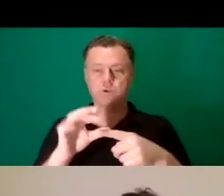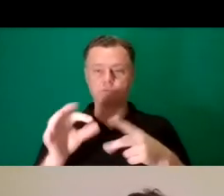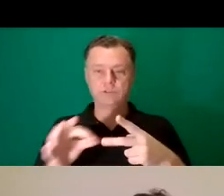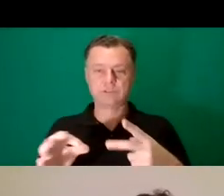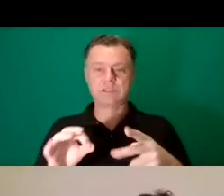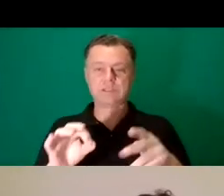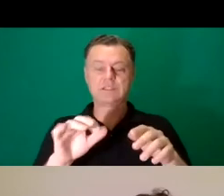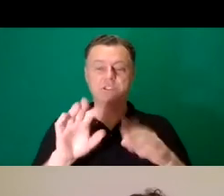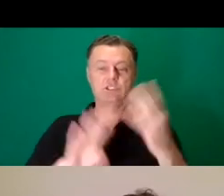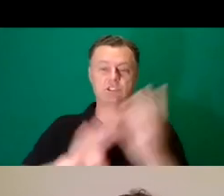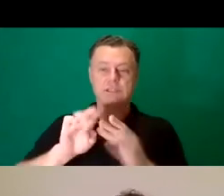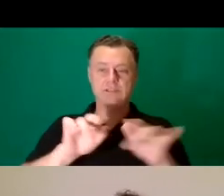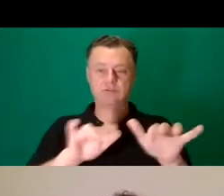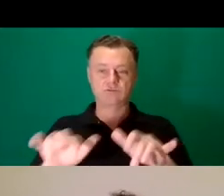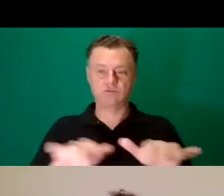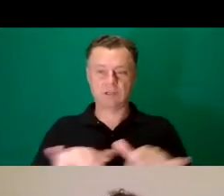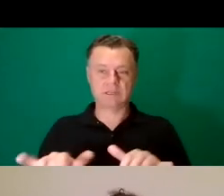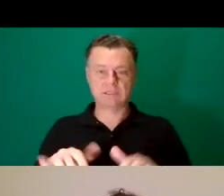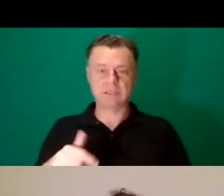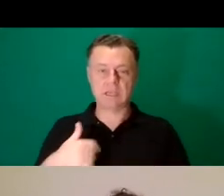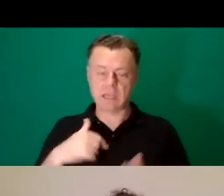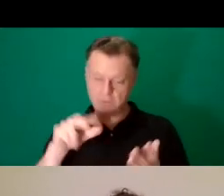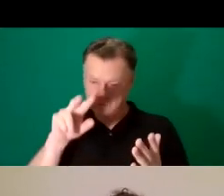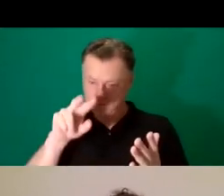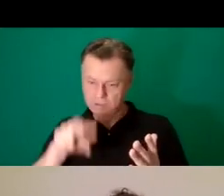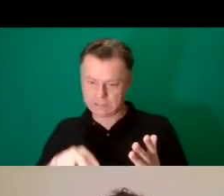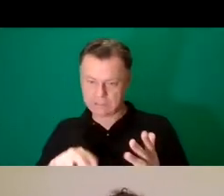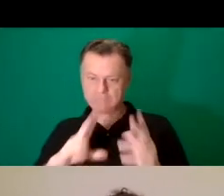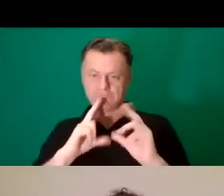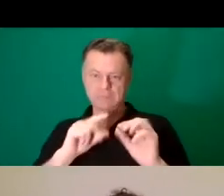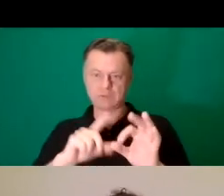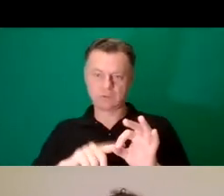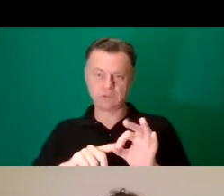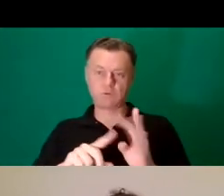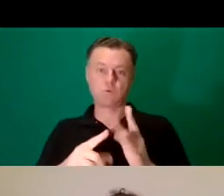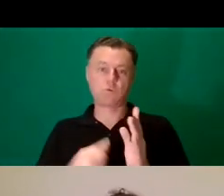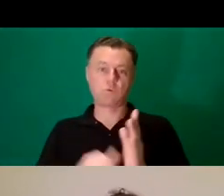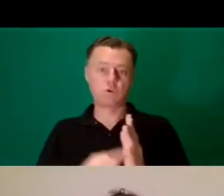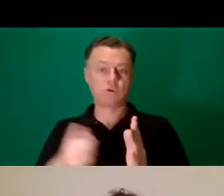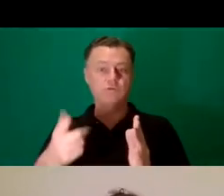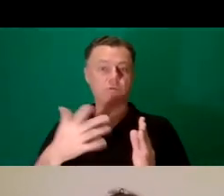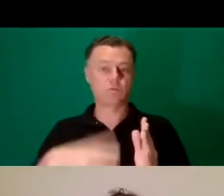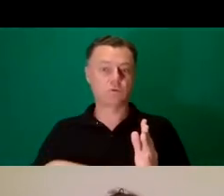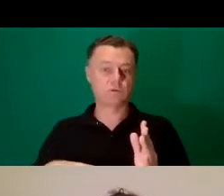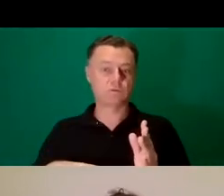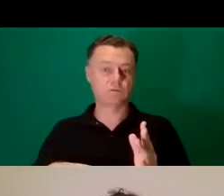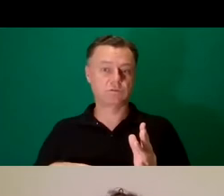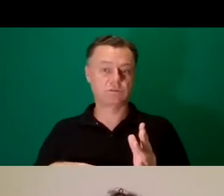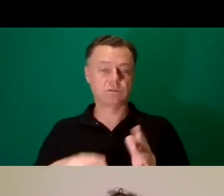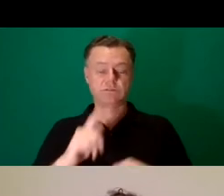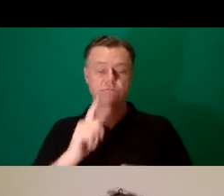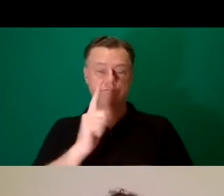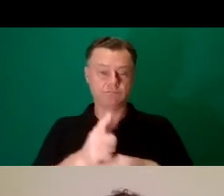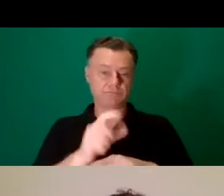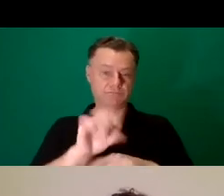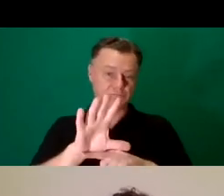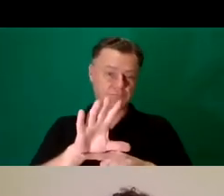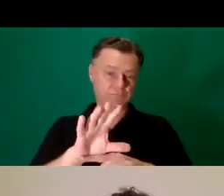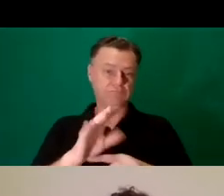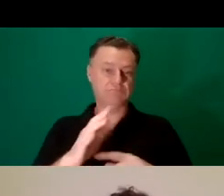write it in the chat and I'll be picking up the questions from there or, if you'd actually like to speak and appear in video you can